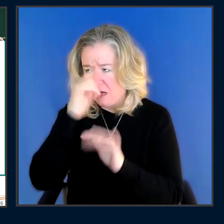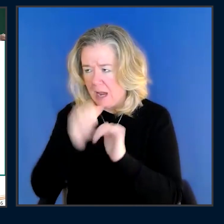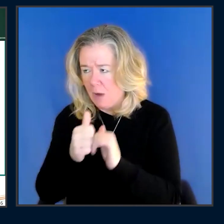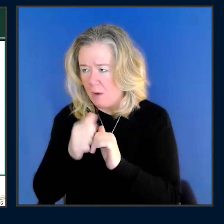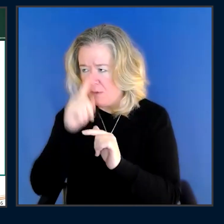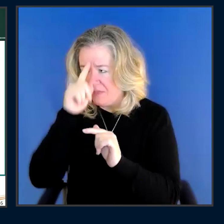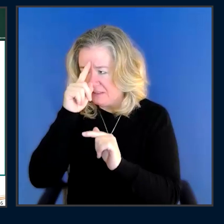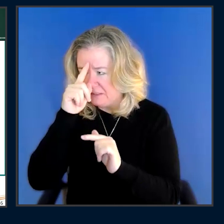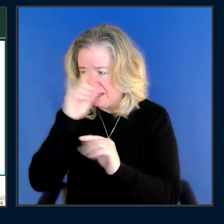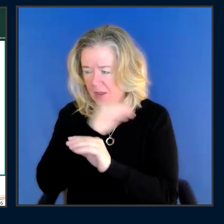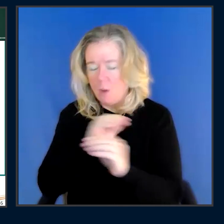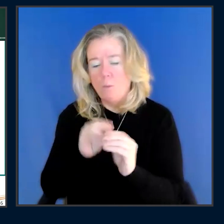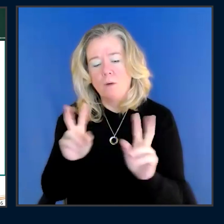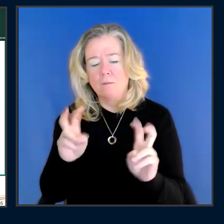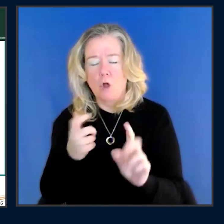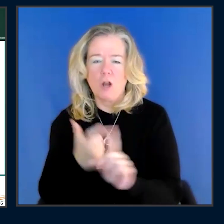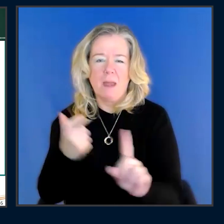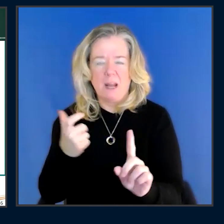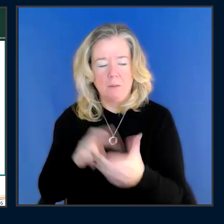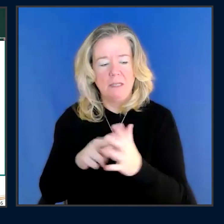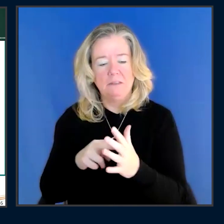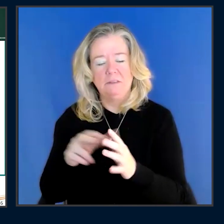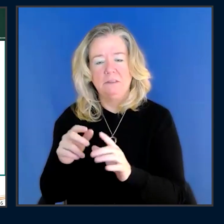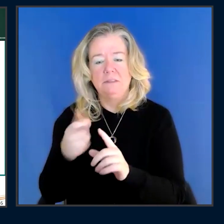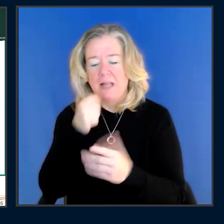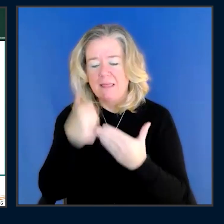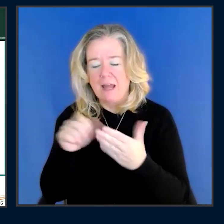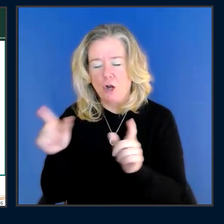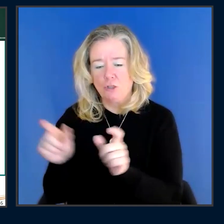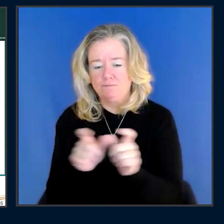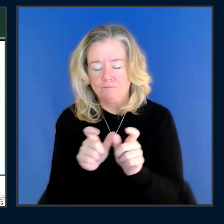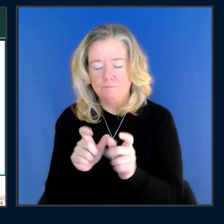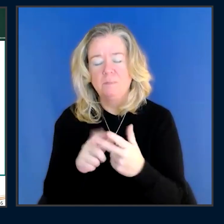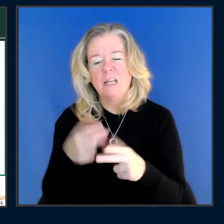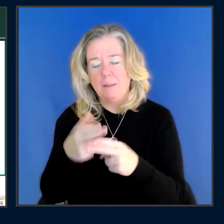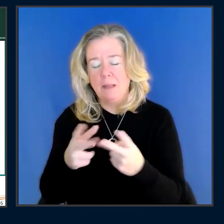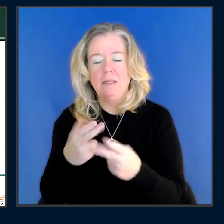fluency can be in naming letters. Fluency can be in naming words by heart.